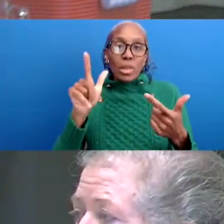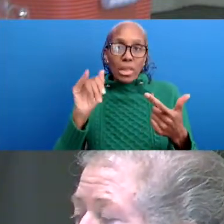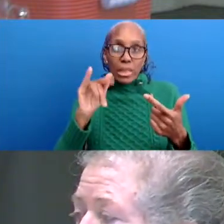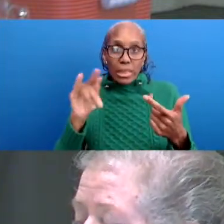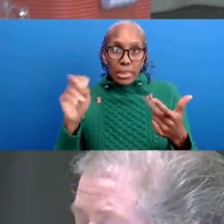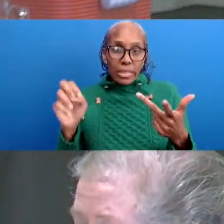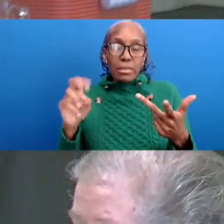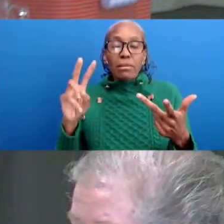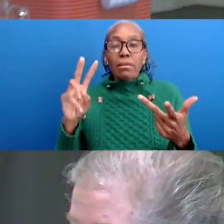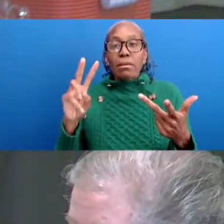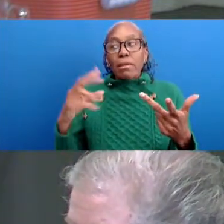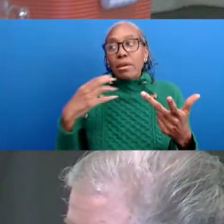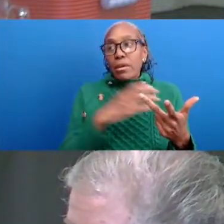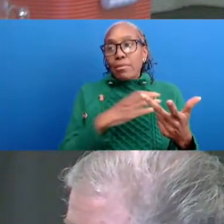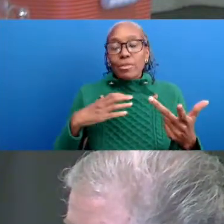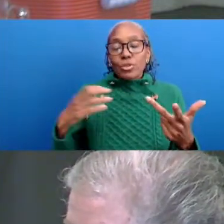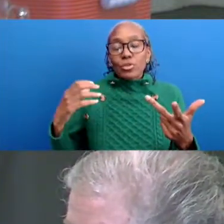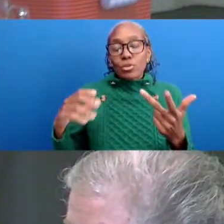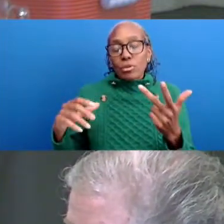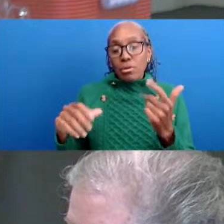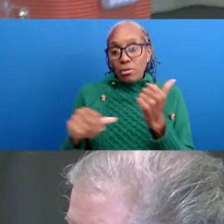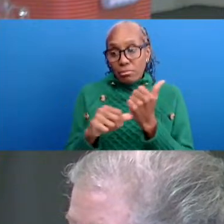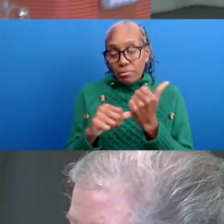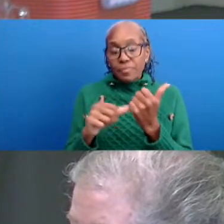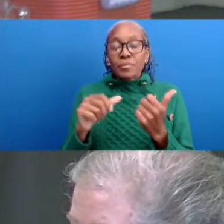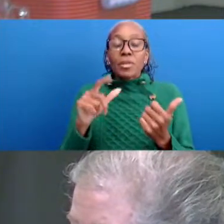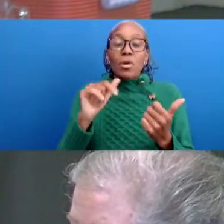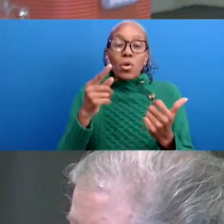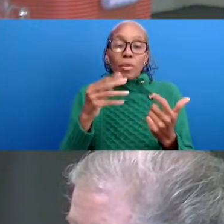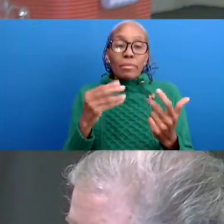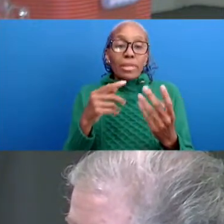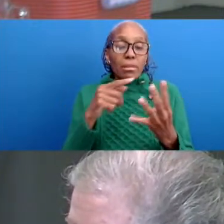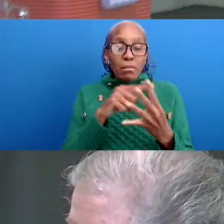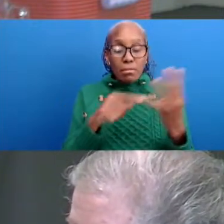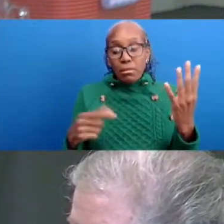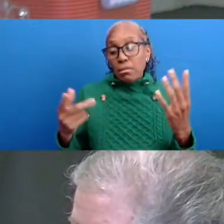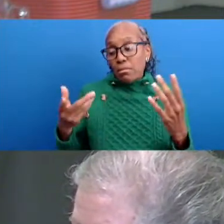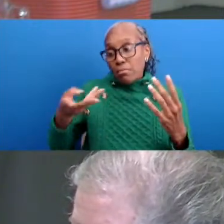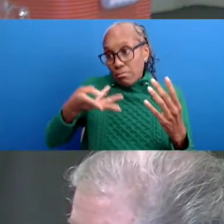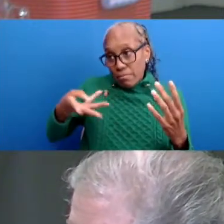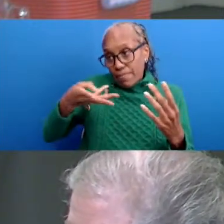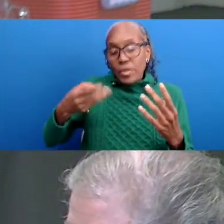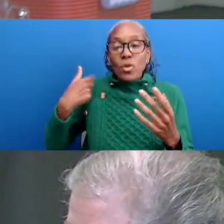COMMITTEE COMMISSIONER POWELL